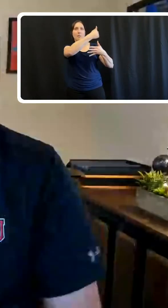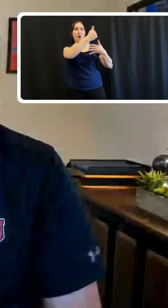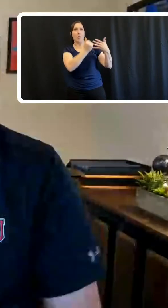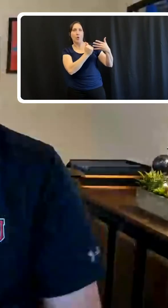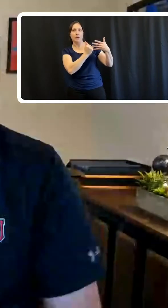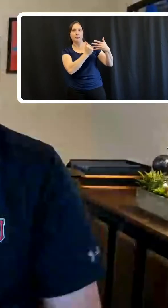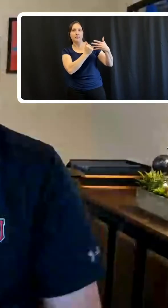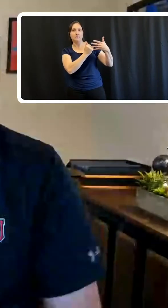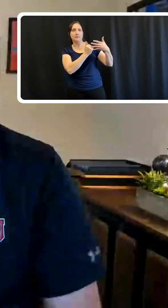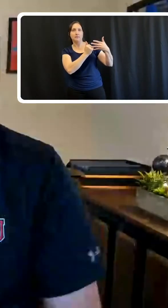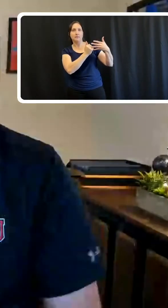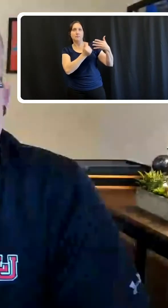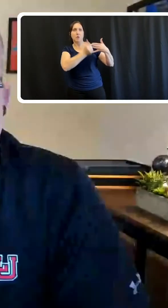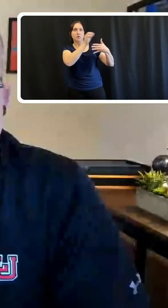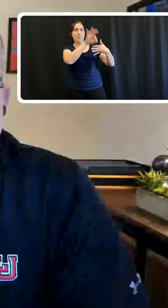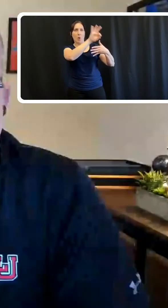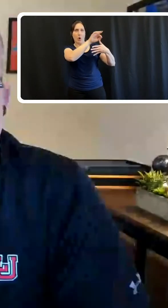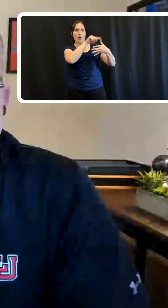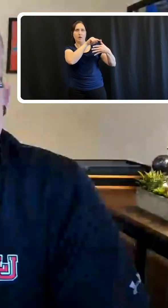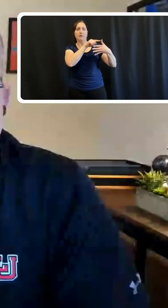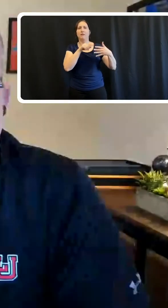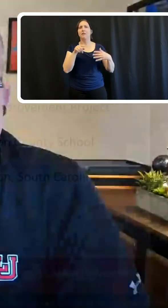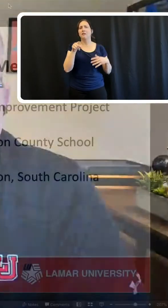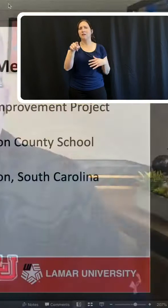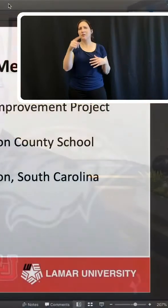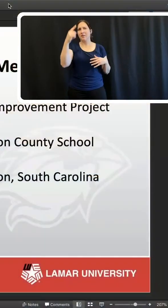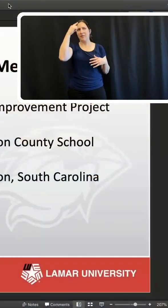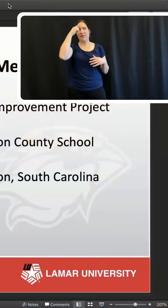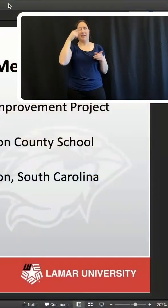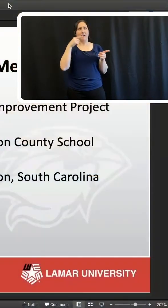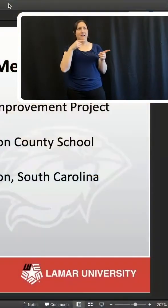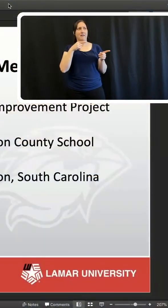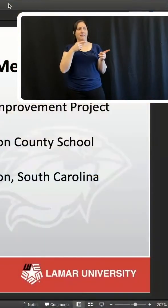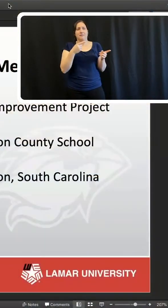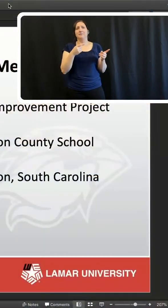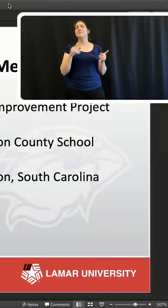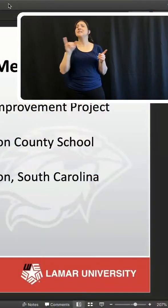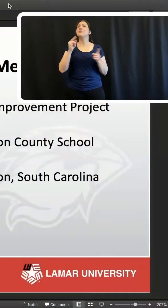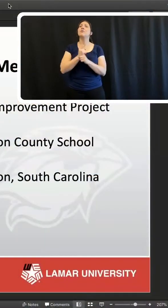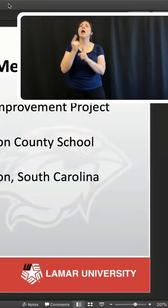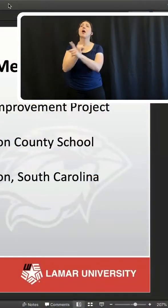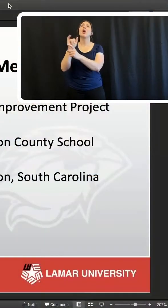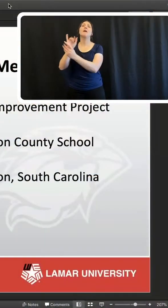I think she wisely said, "You can't treat this as a normal learning experience. "It needs to be different."